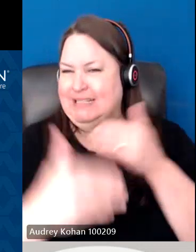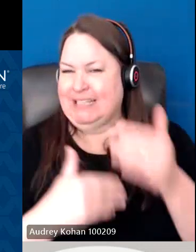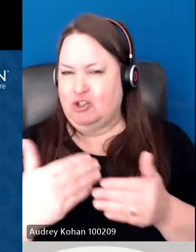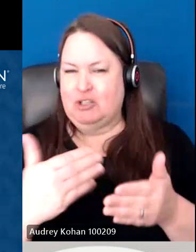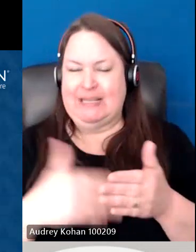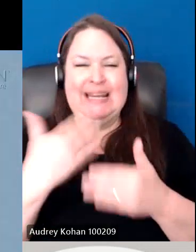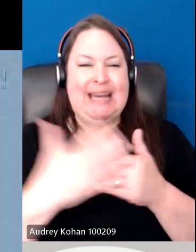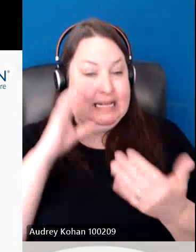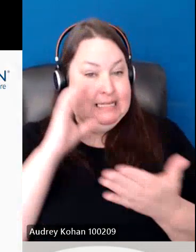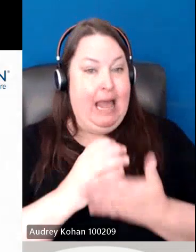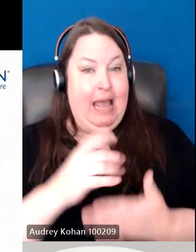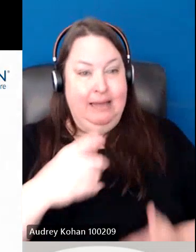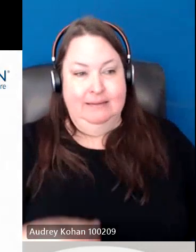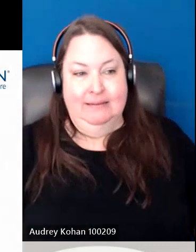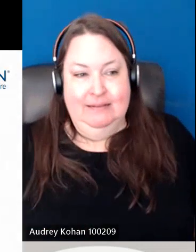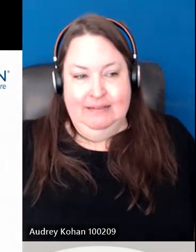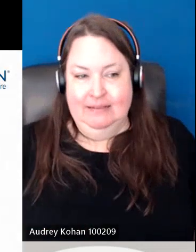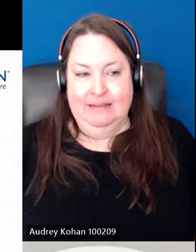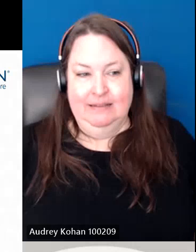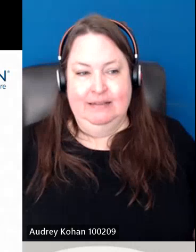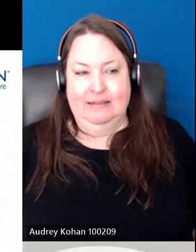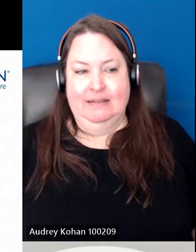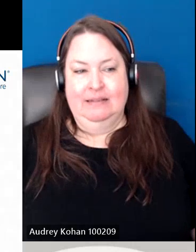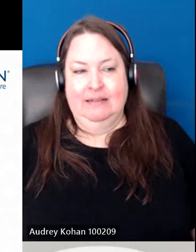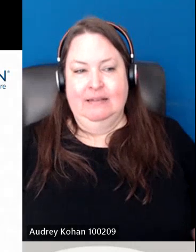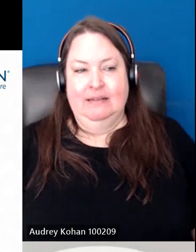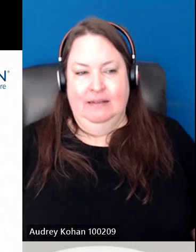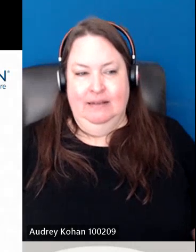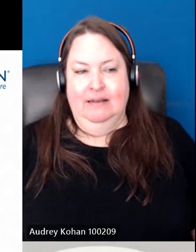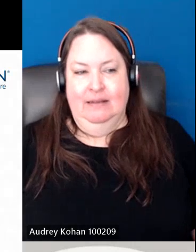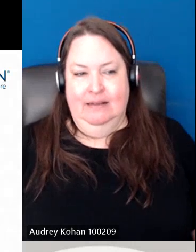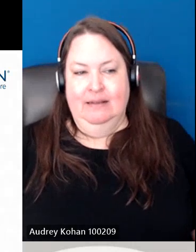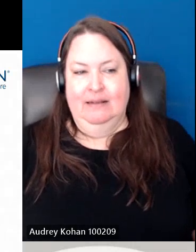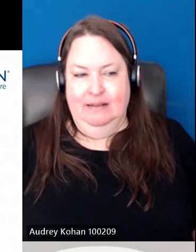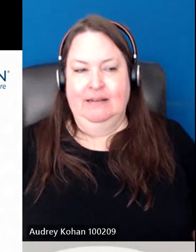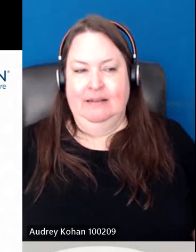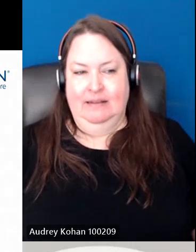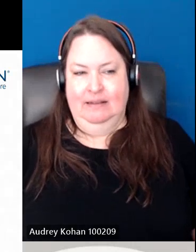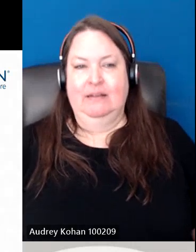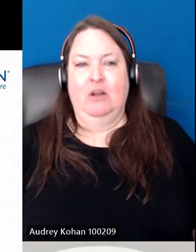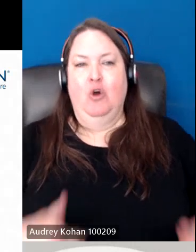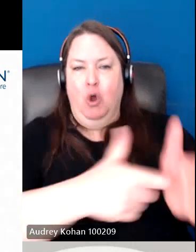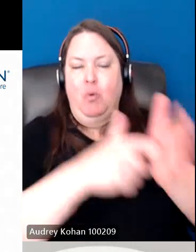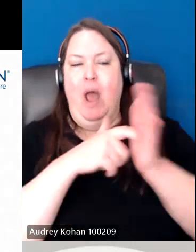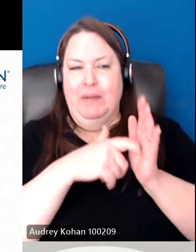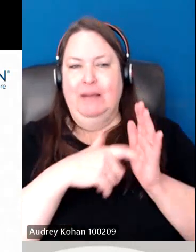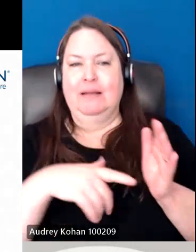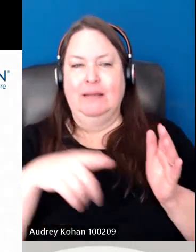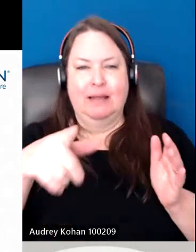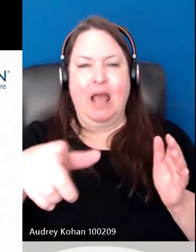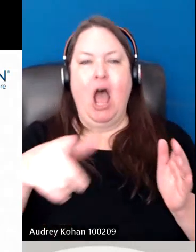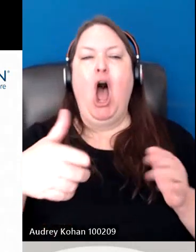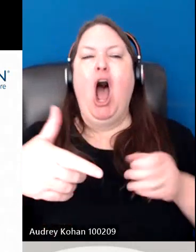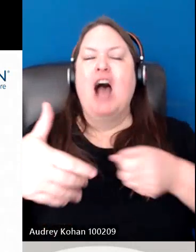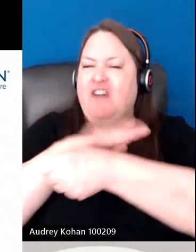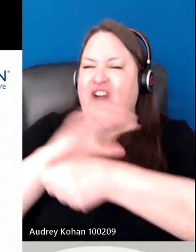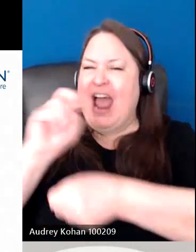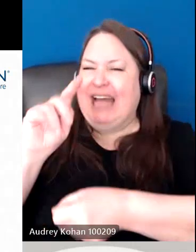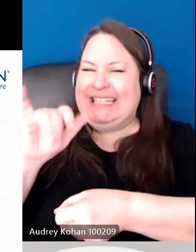please so the requirements are right per the regs a covered entity must Implement written